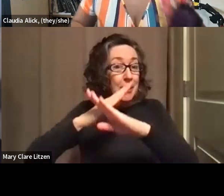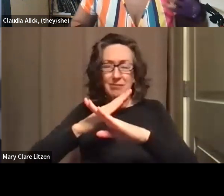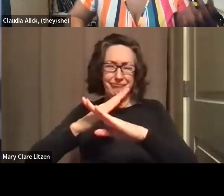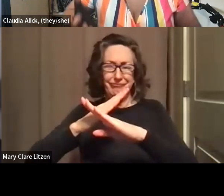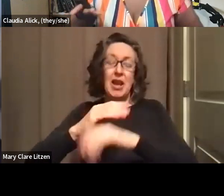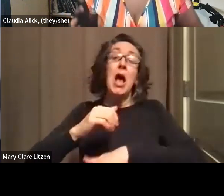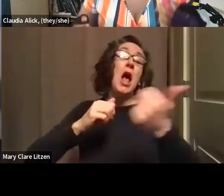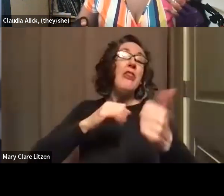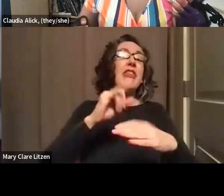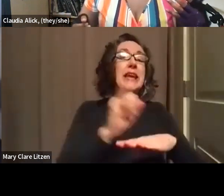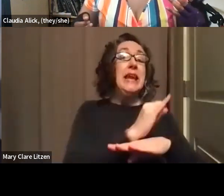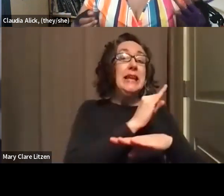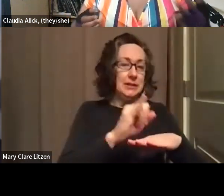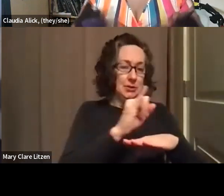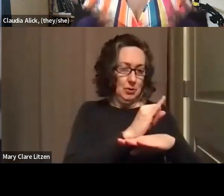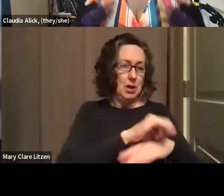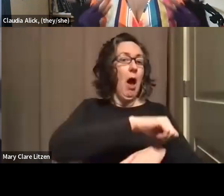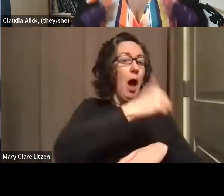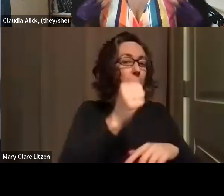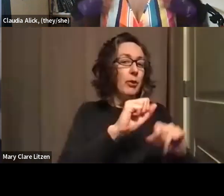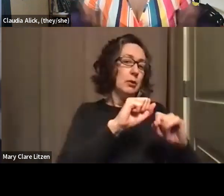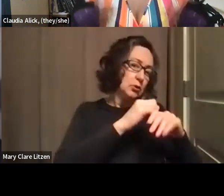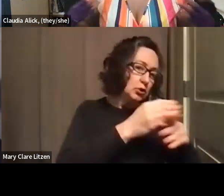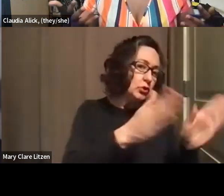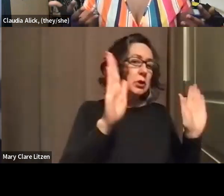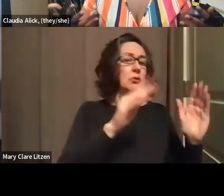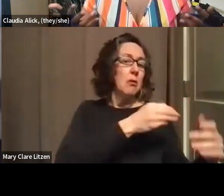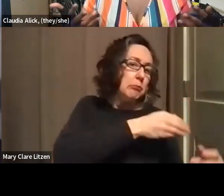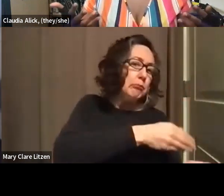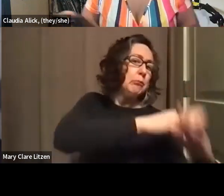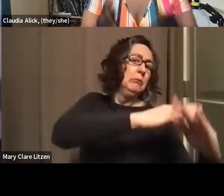So I would like to surface some of the barriers that we are experiencing.